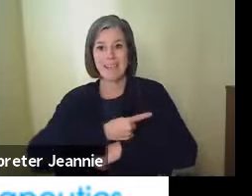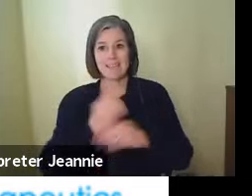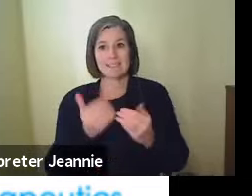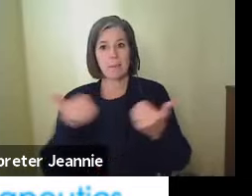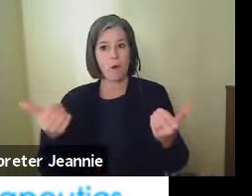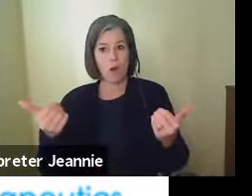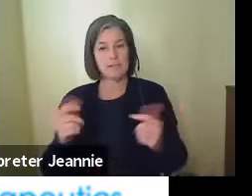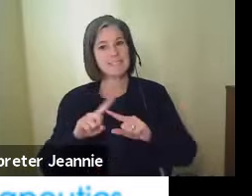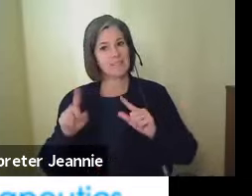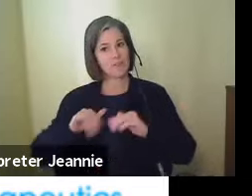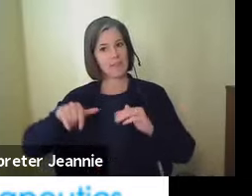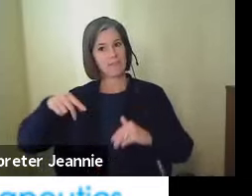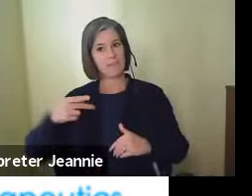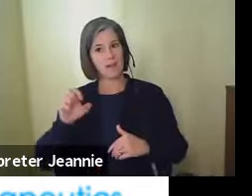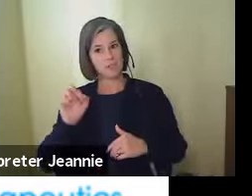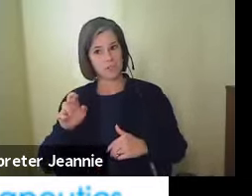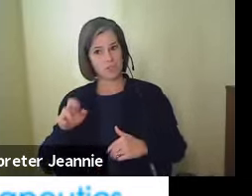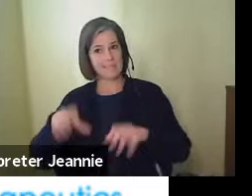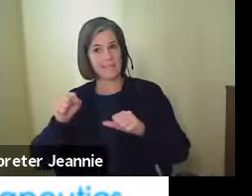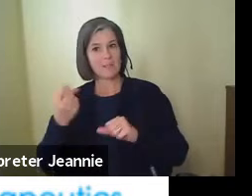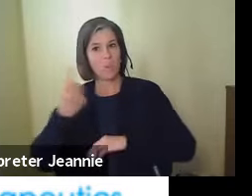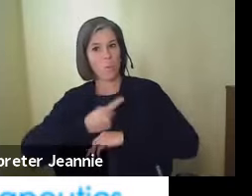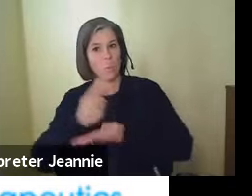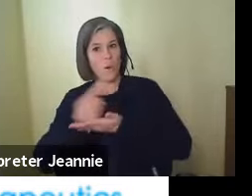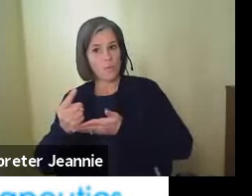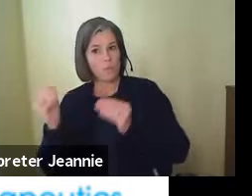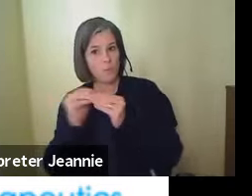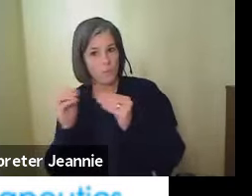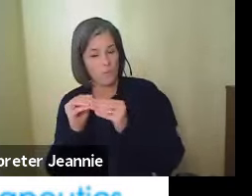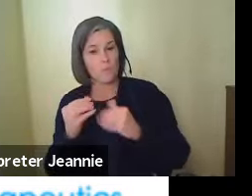Takes one more week. We are sending these vaccines to